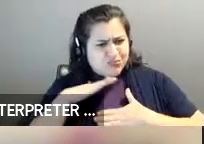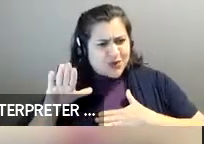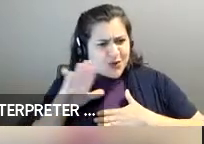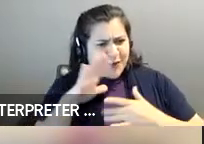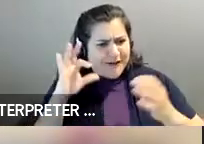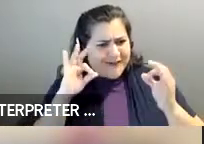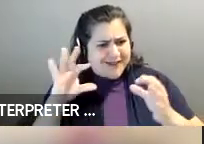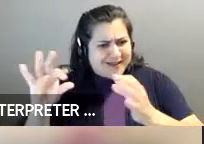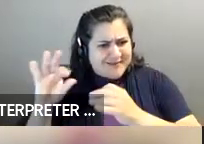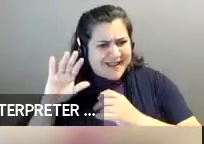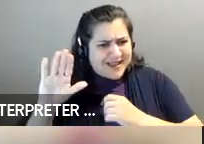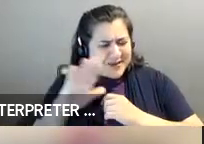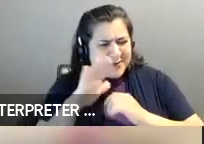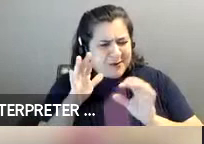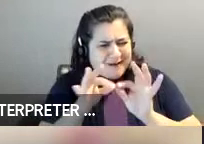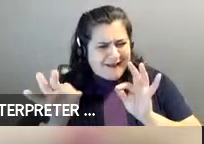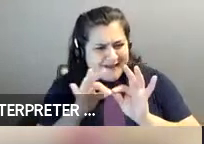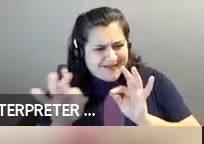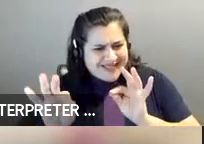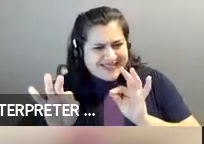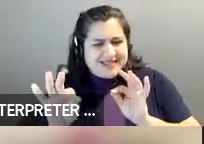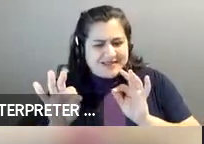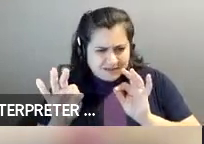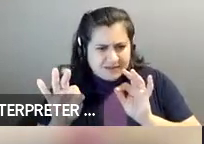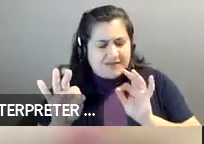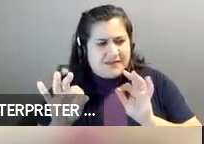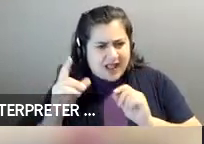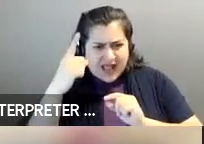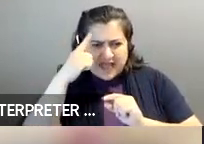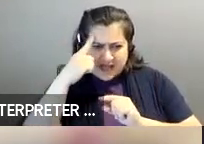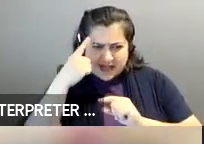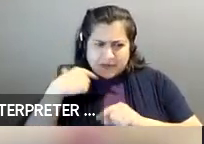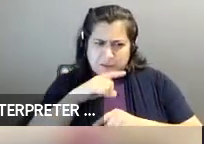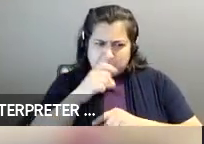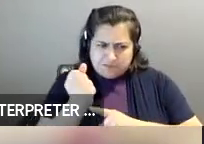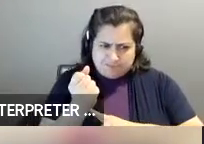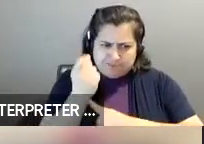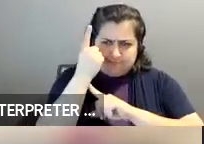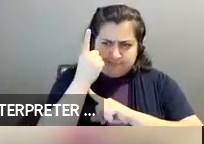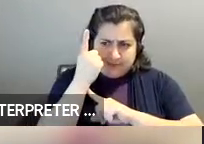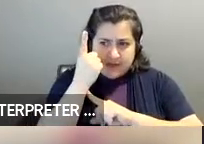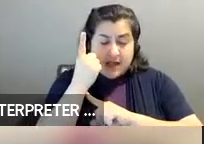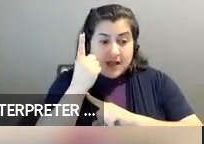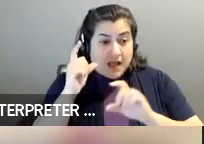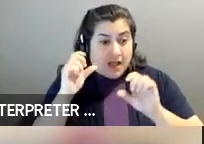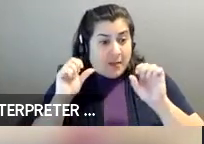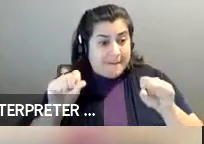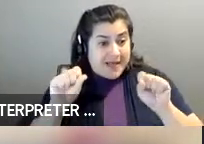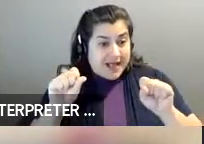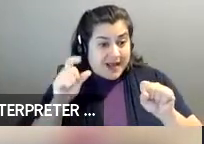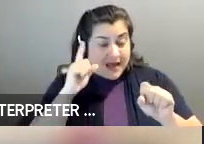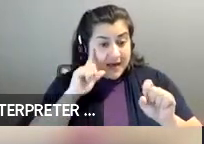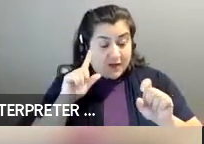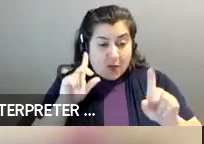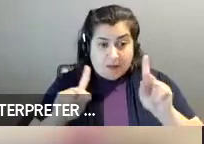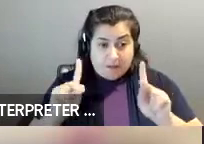I think we do know there are many factors that affect the ability of people to transfer